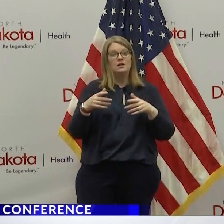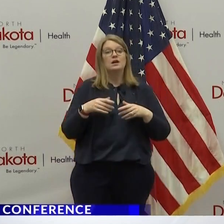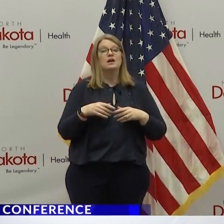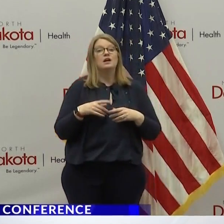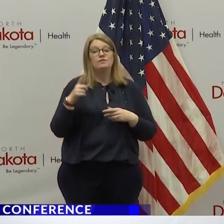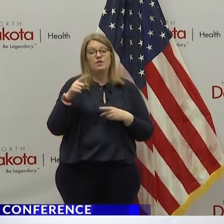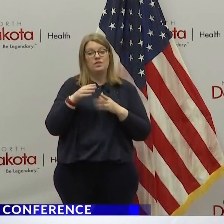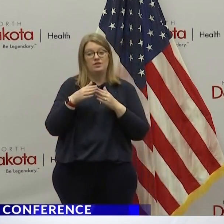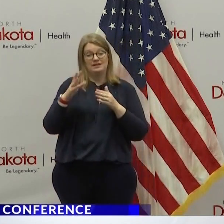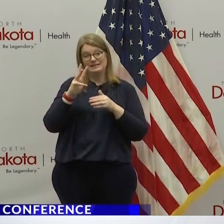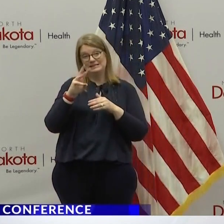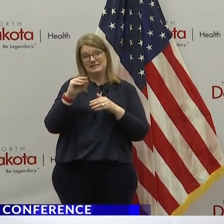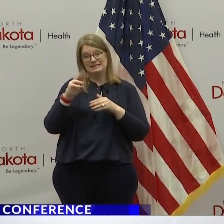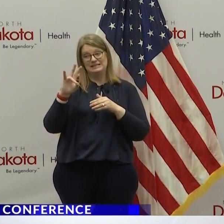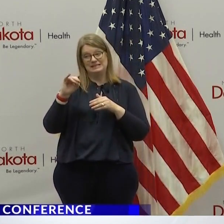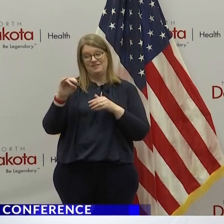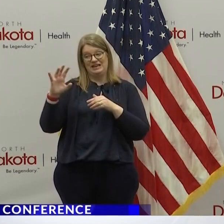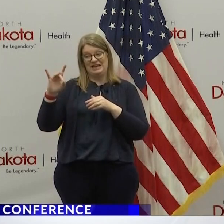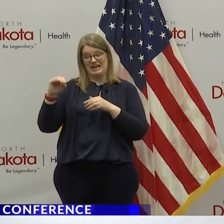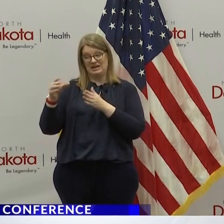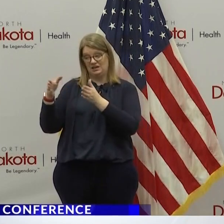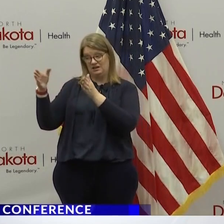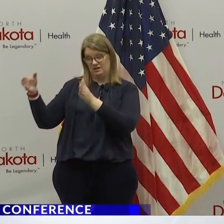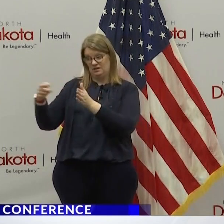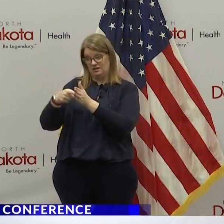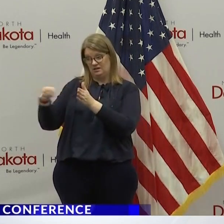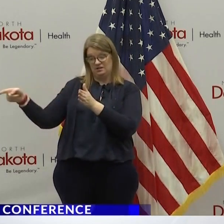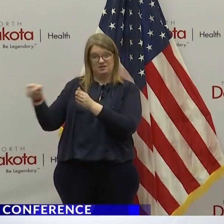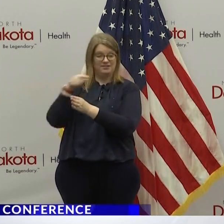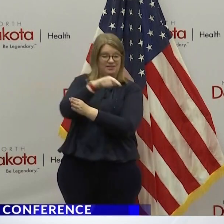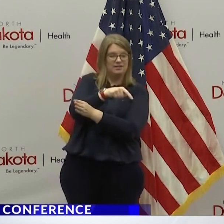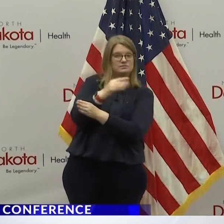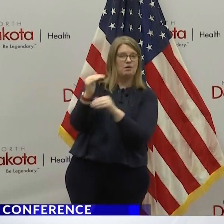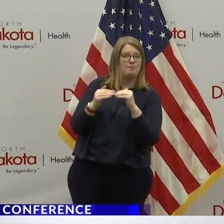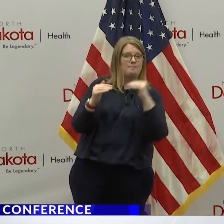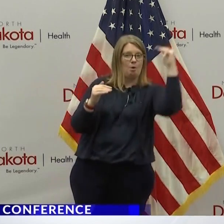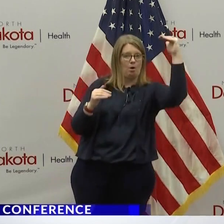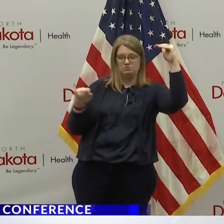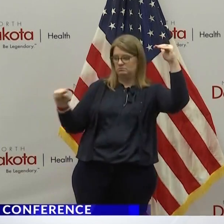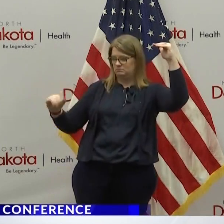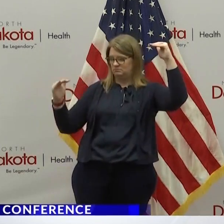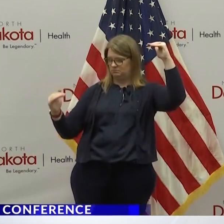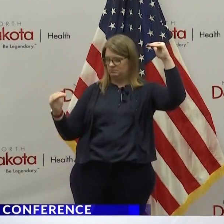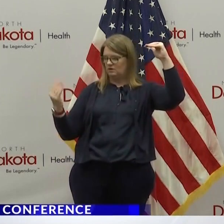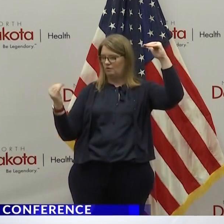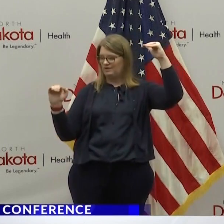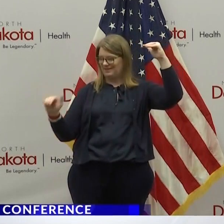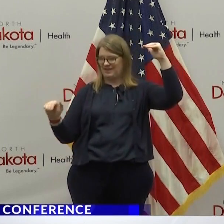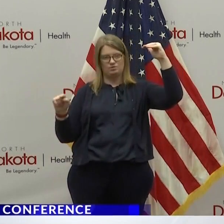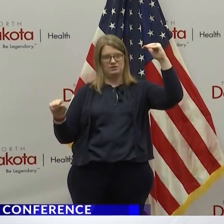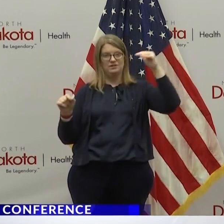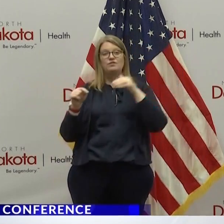15637 TO BE EXACT OF CASES BETWEEN 20 AND 29-YEAR-OLDS THAN WE DO IN THE COMBINED CATEGORIES